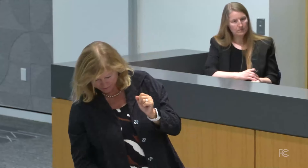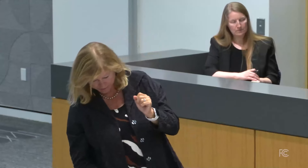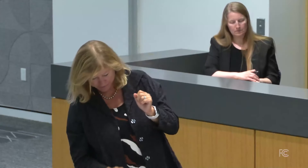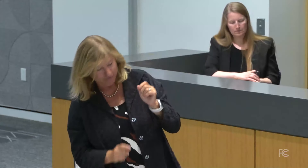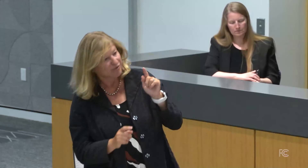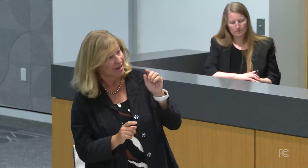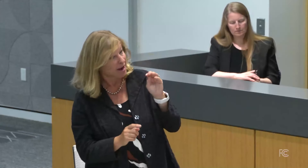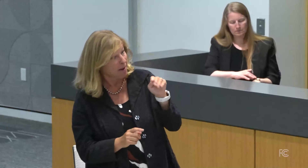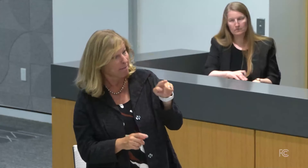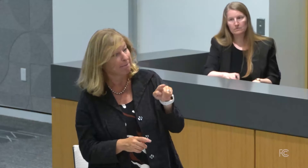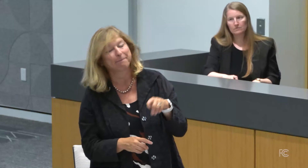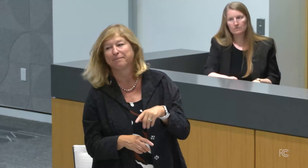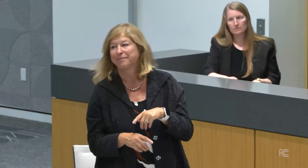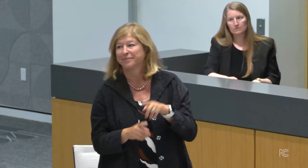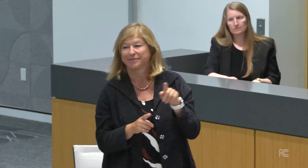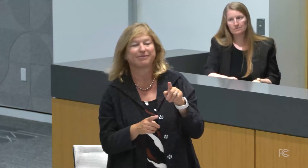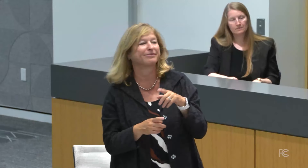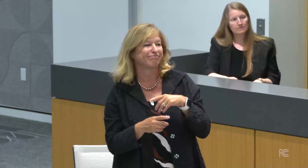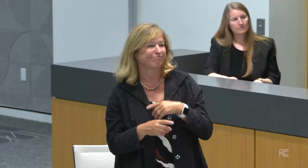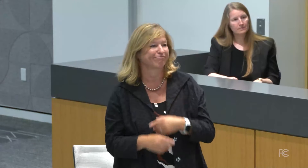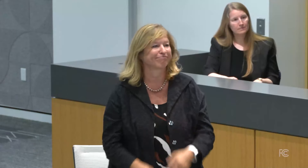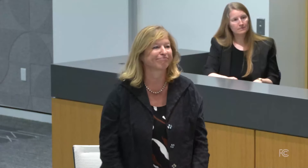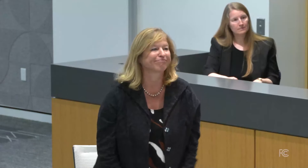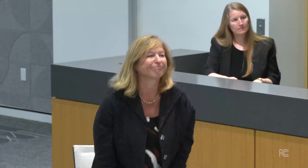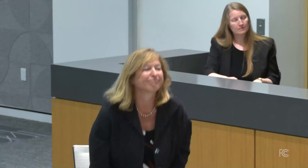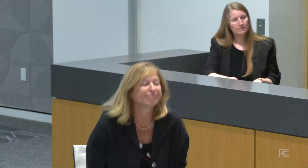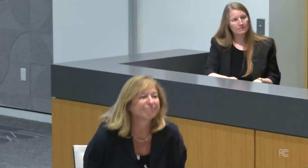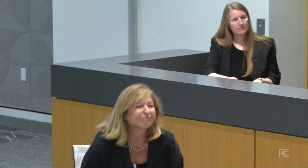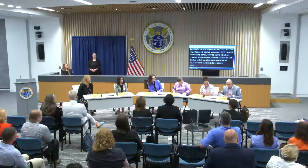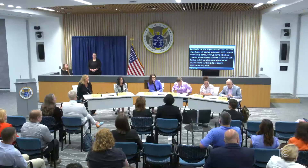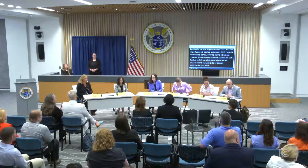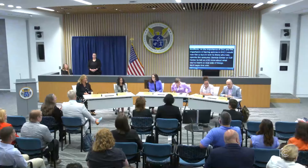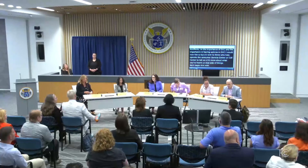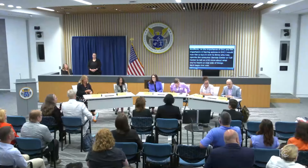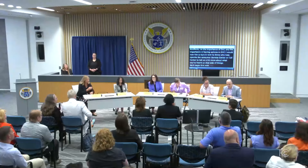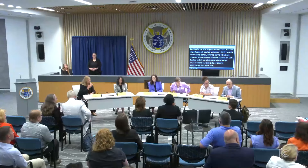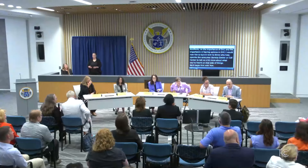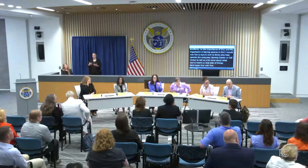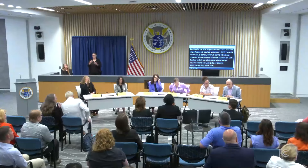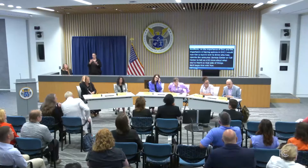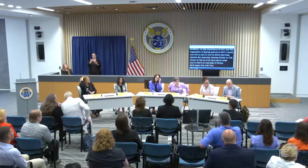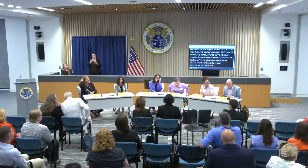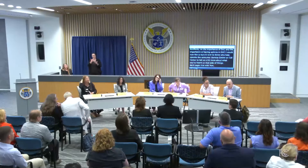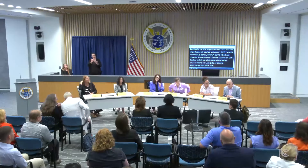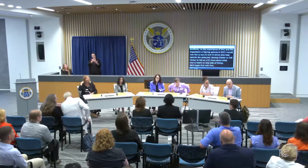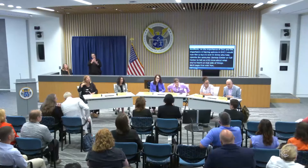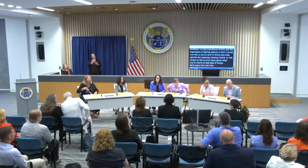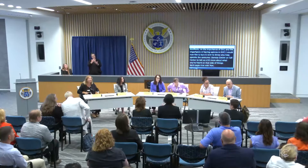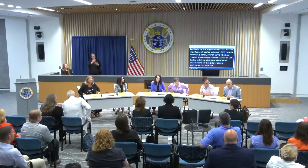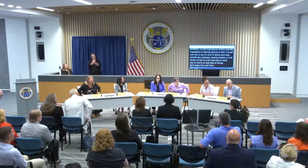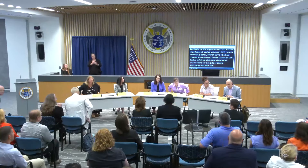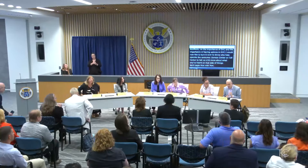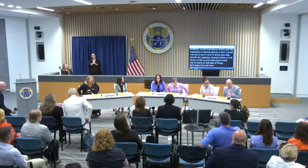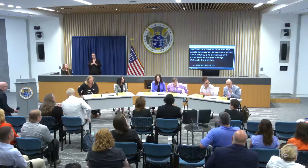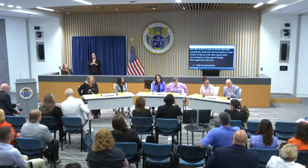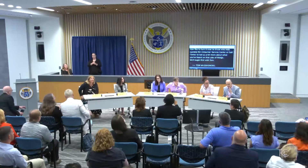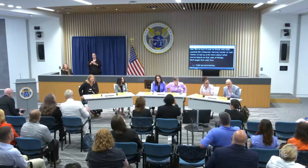LIKE TO TURN IT OVER TO THOSE WHO HELP OPERATE THE CONSUMER SERVICE CENTER OR CALL CENTER TO TELL US A BIT